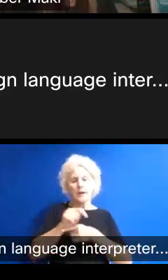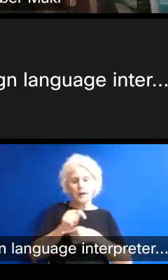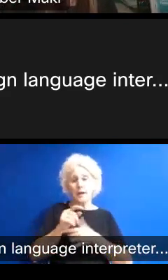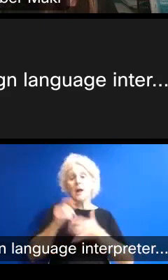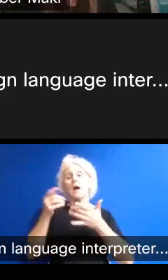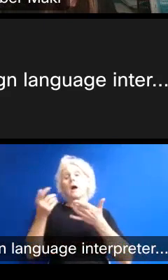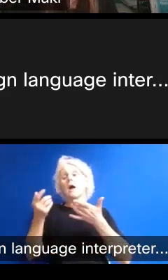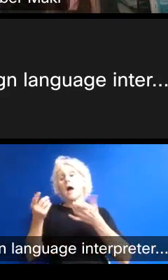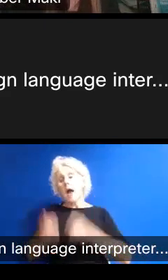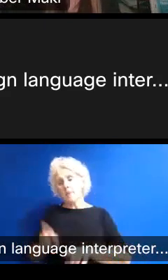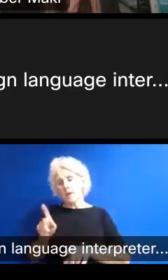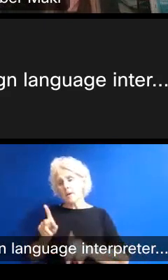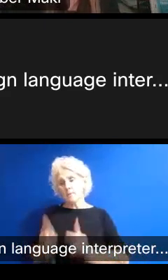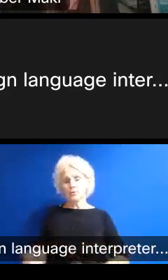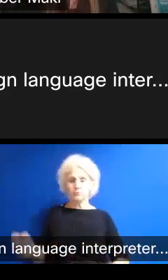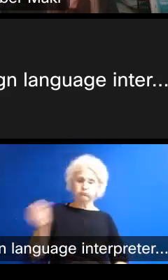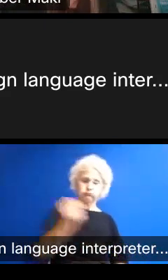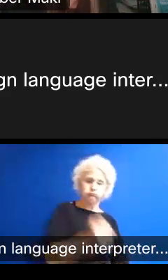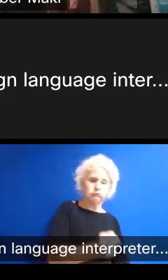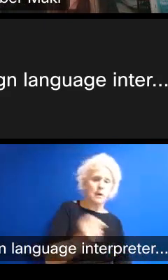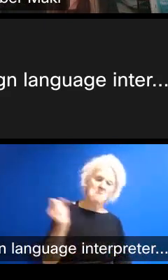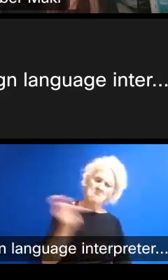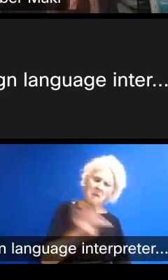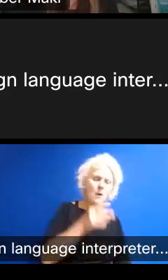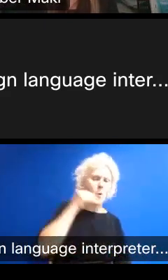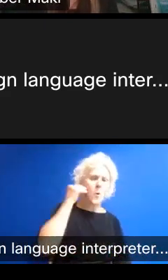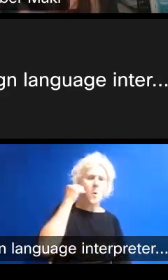It was never meant to be a place where a person transitioned from